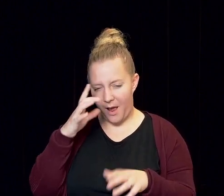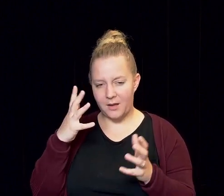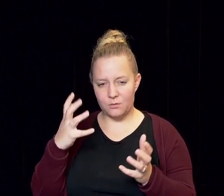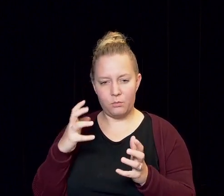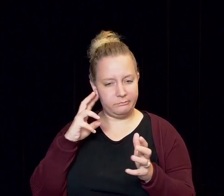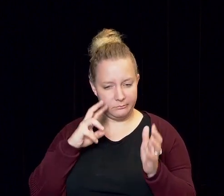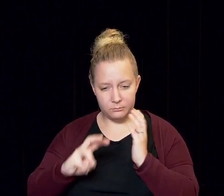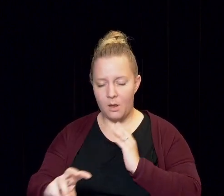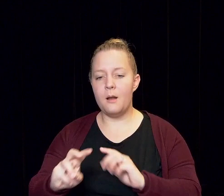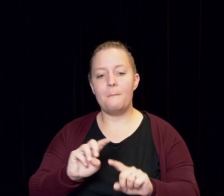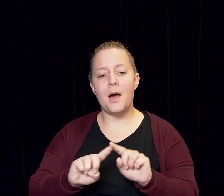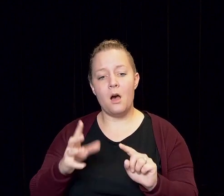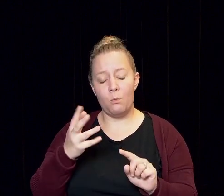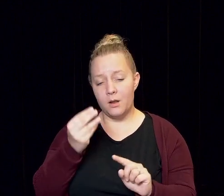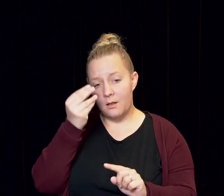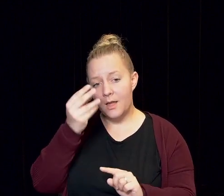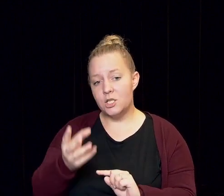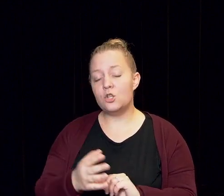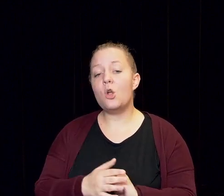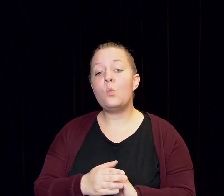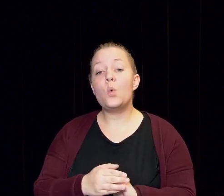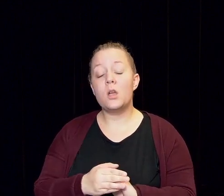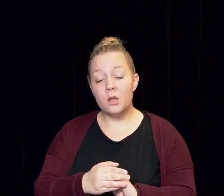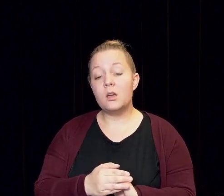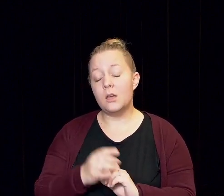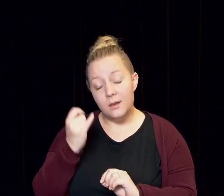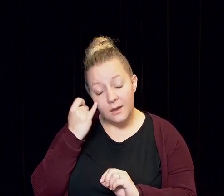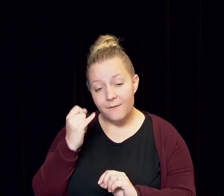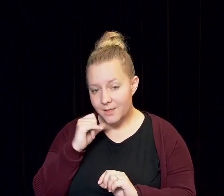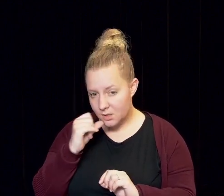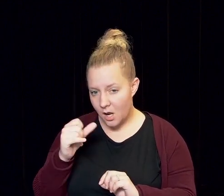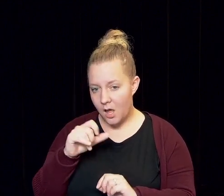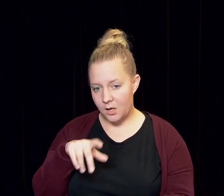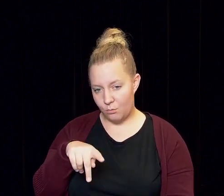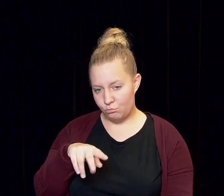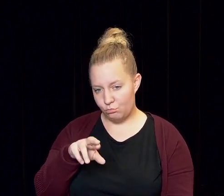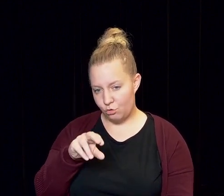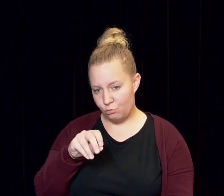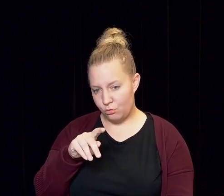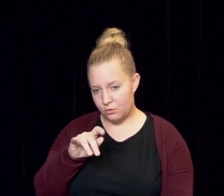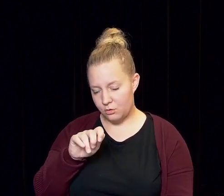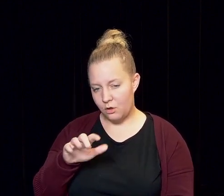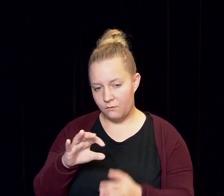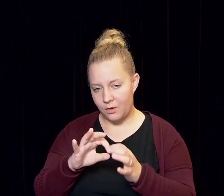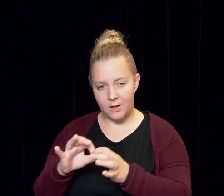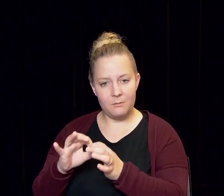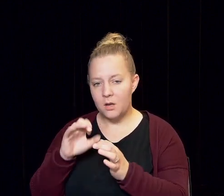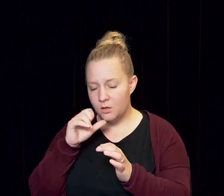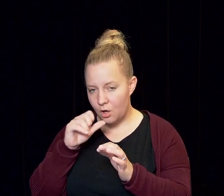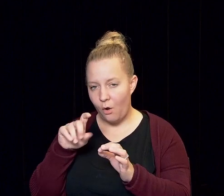let you know that if it is not a proportional relationship, you do not have to do the equation